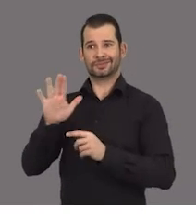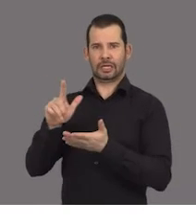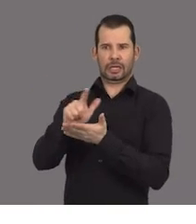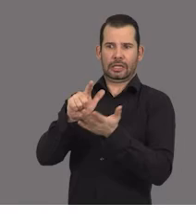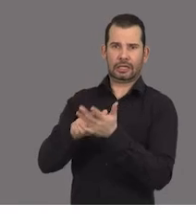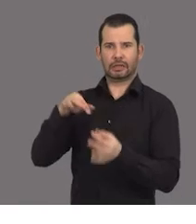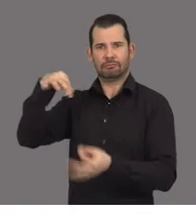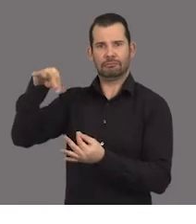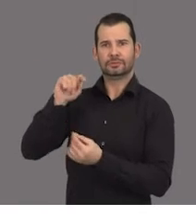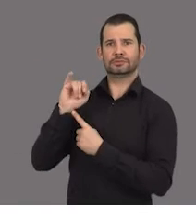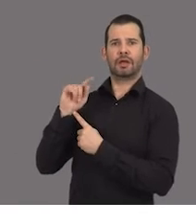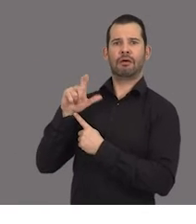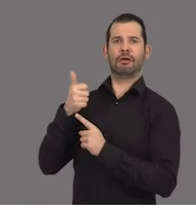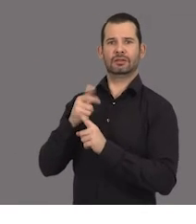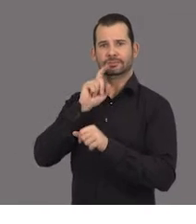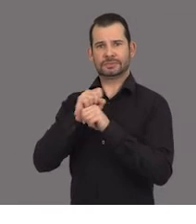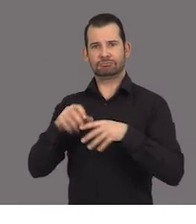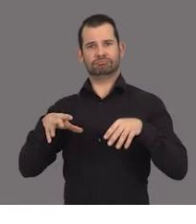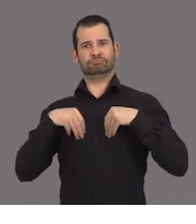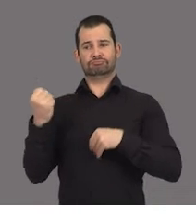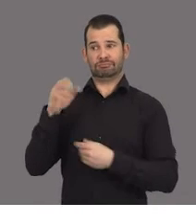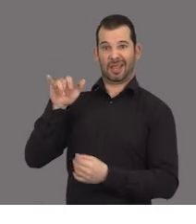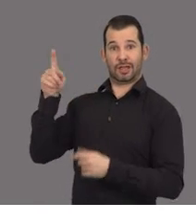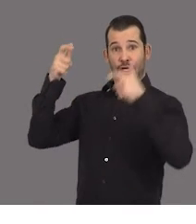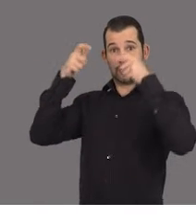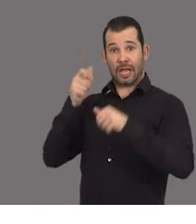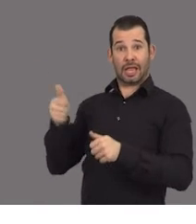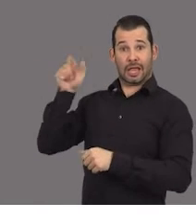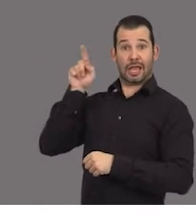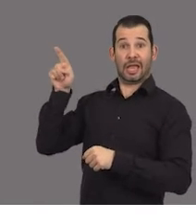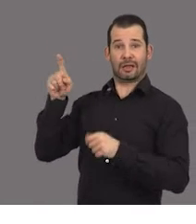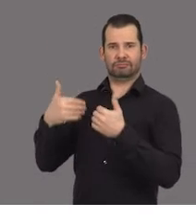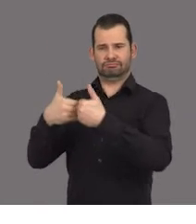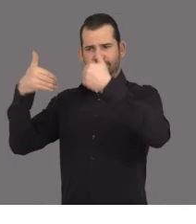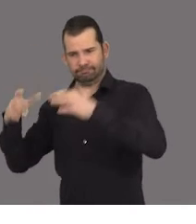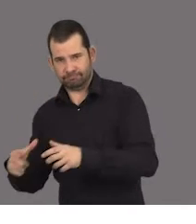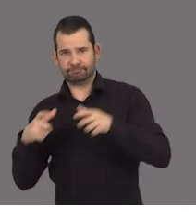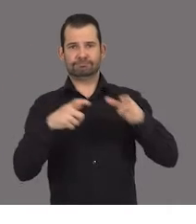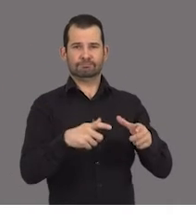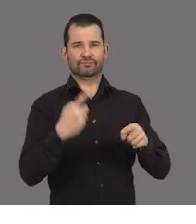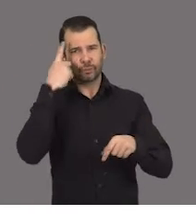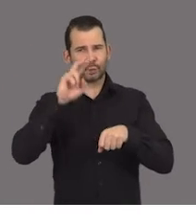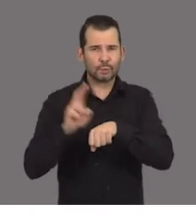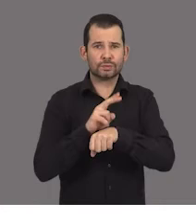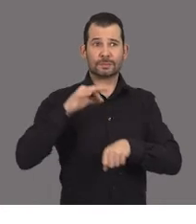which is held by the Crown, set apart for the use and benefit of an Indian band.